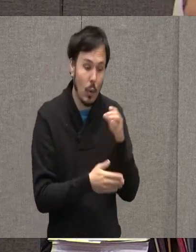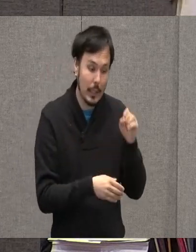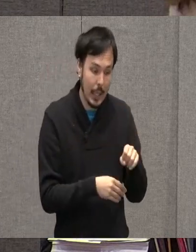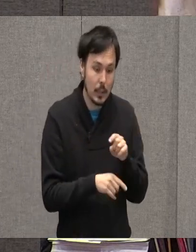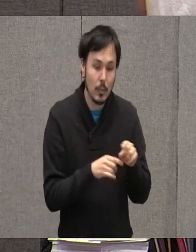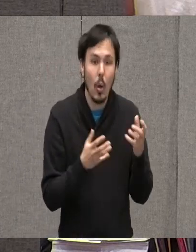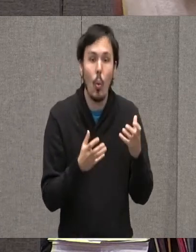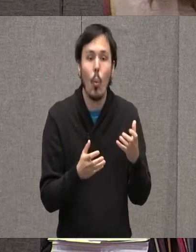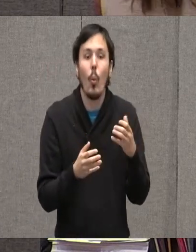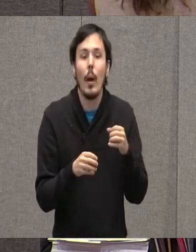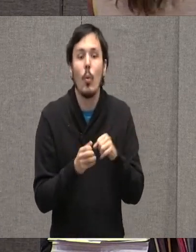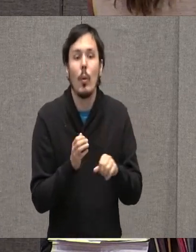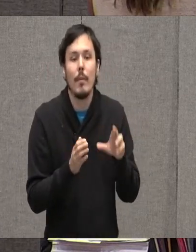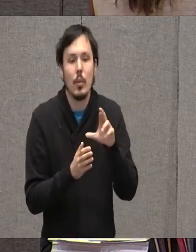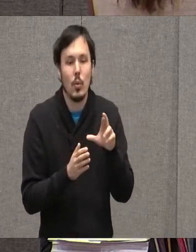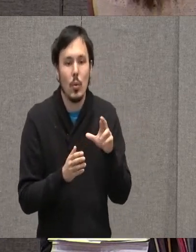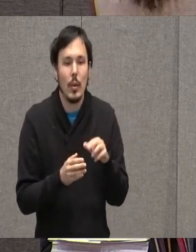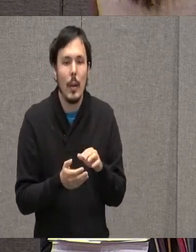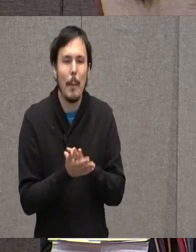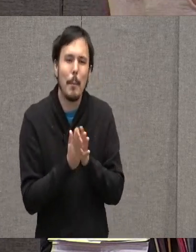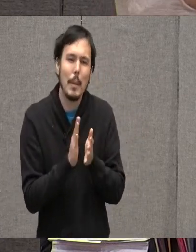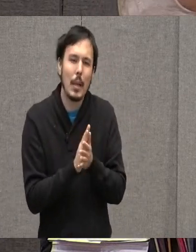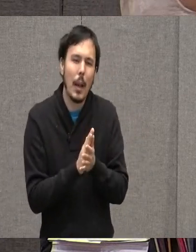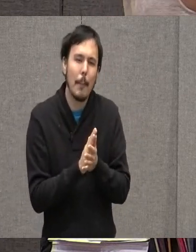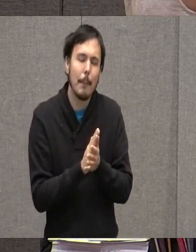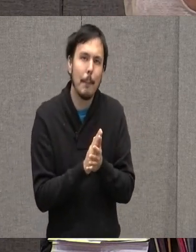So how do I get from two to eight?